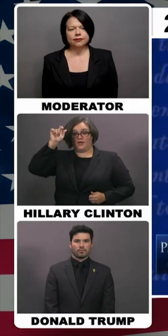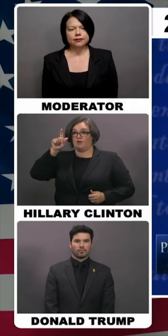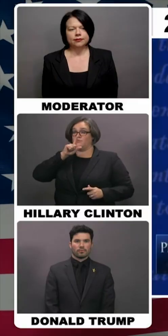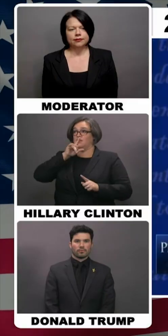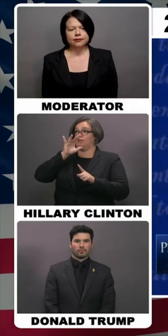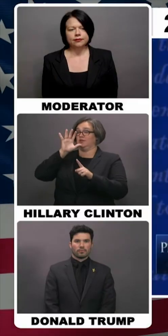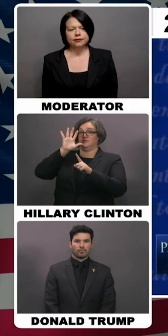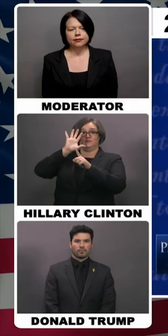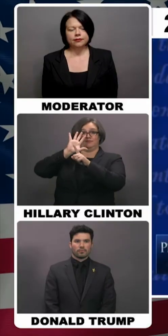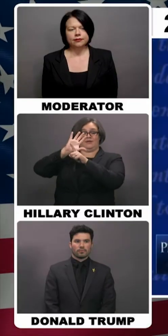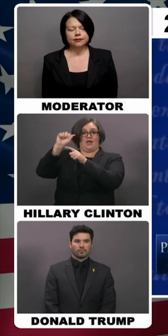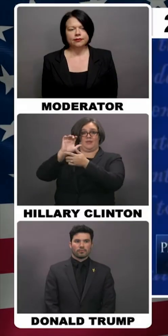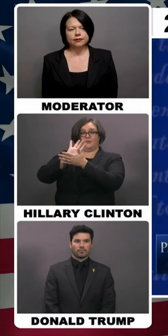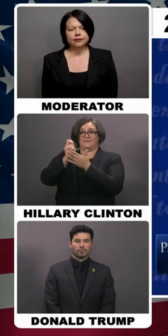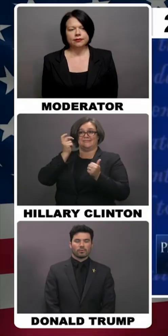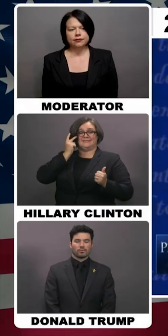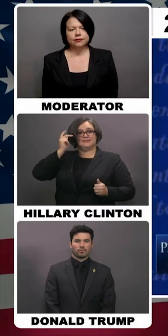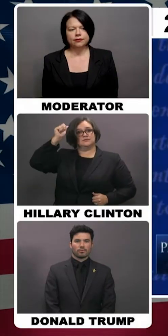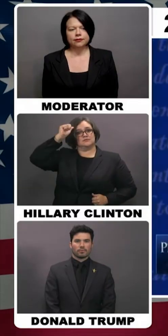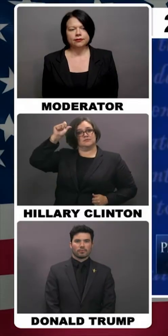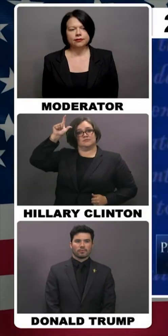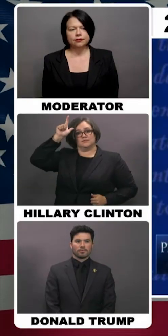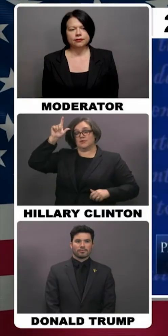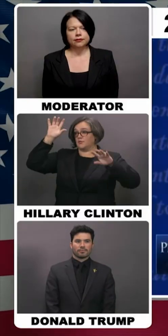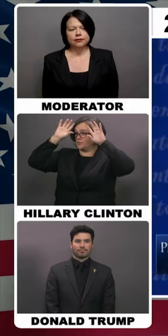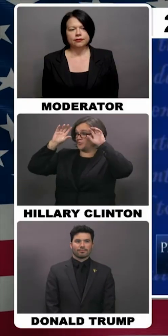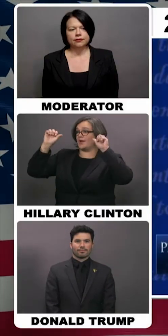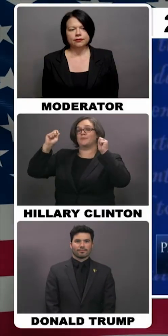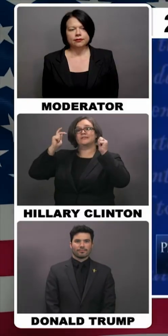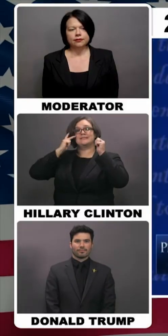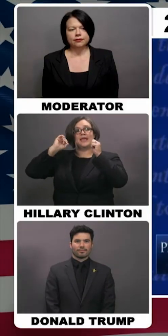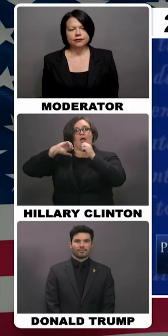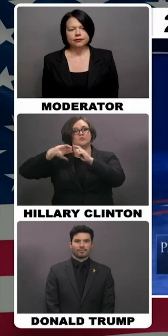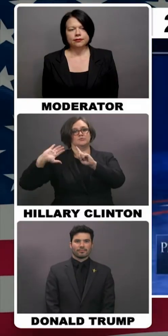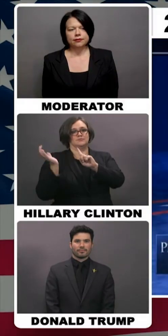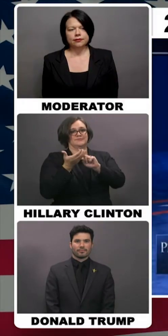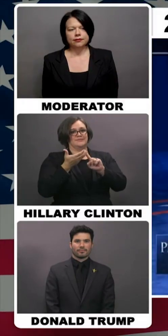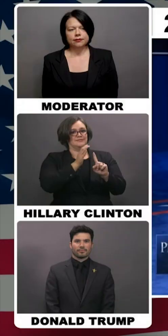watching President Lincoln get the Congress to approve the 13th Amendment.